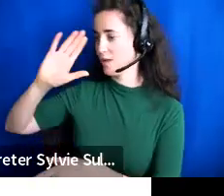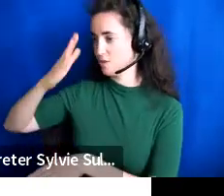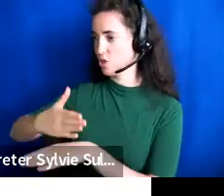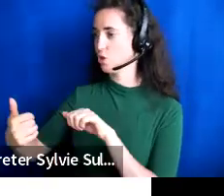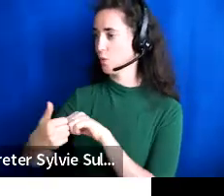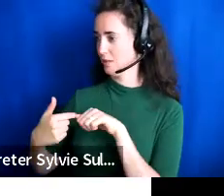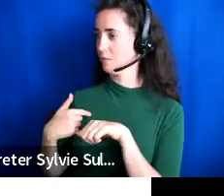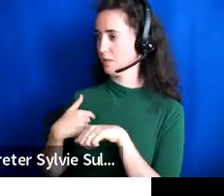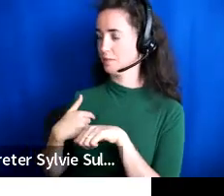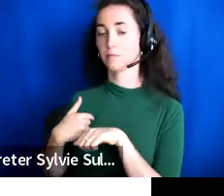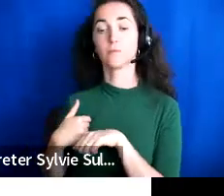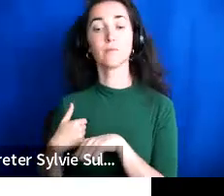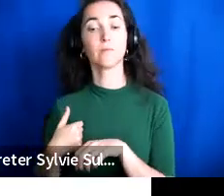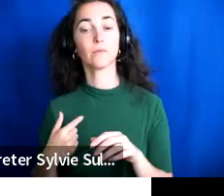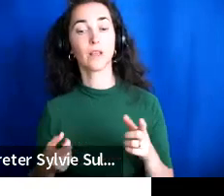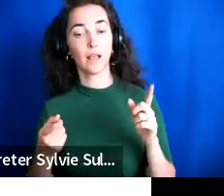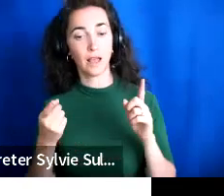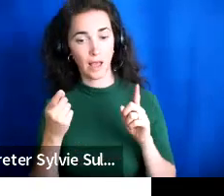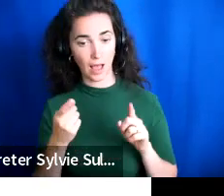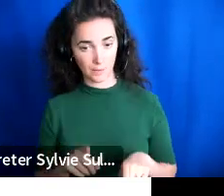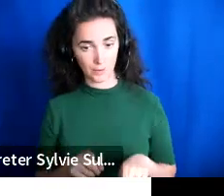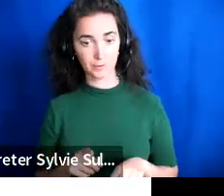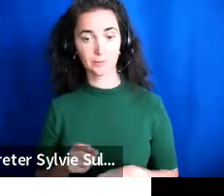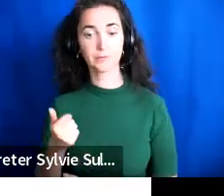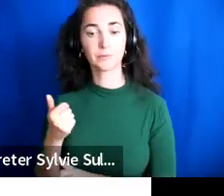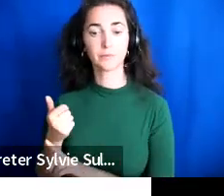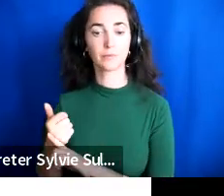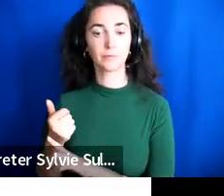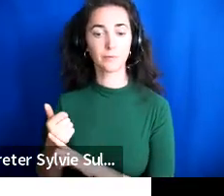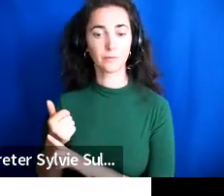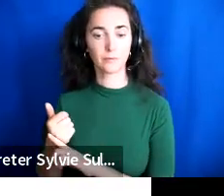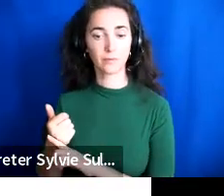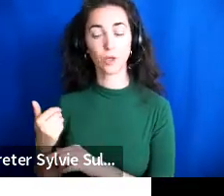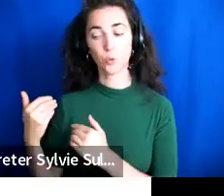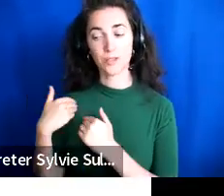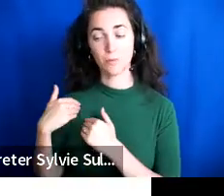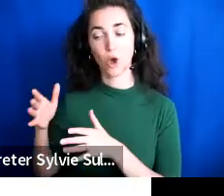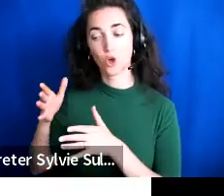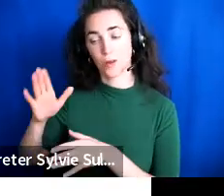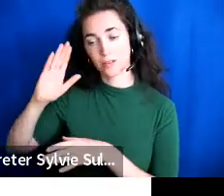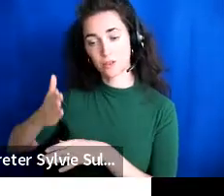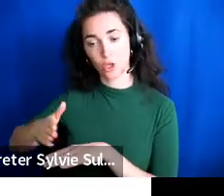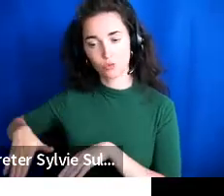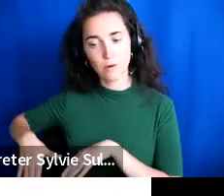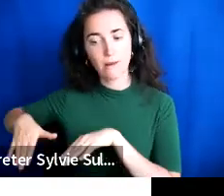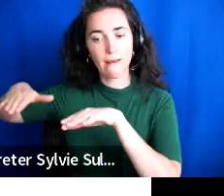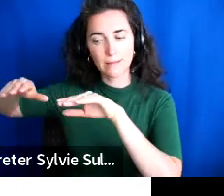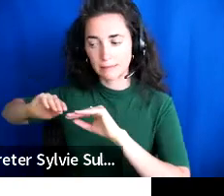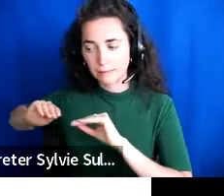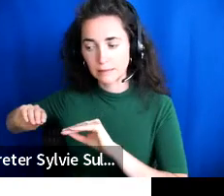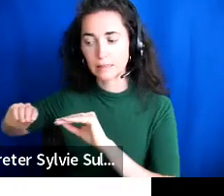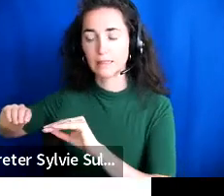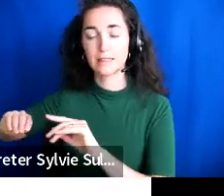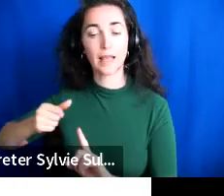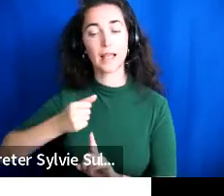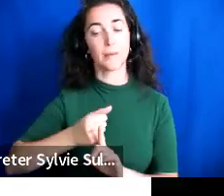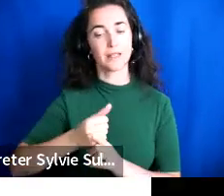So because he was going through. He was all raising that grandson, and because he was experiencing some disabilities himself.